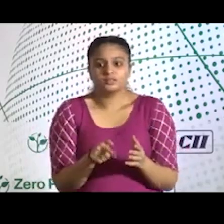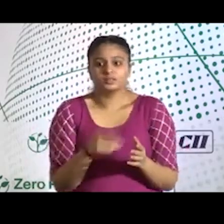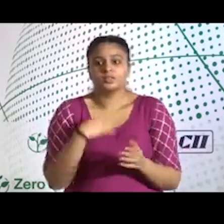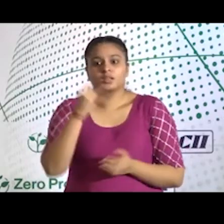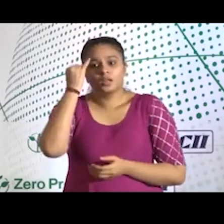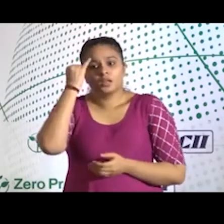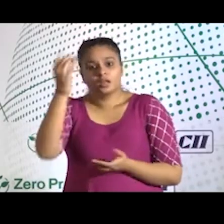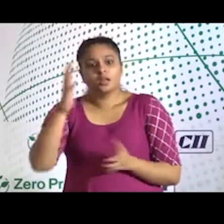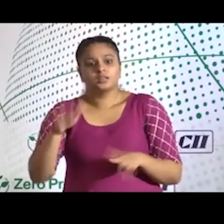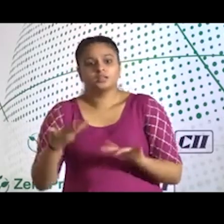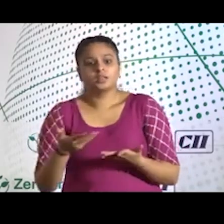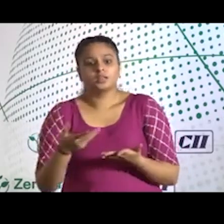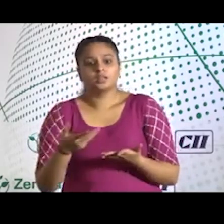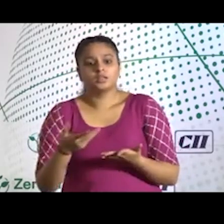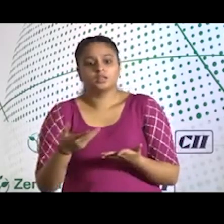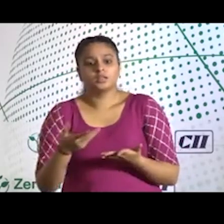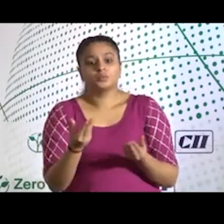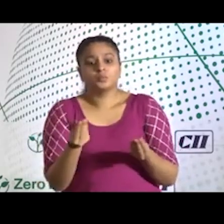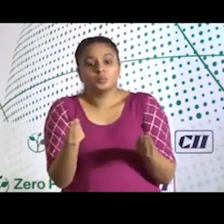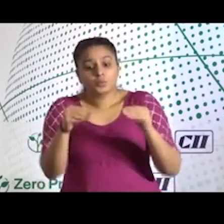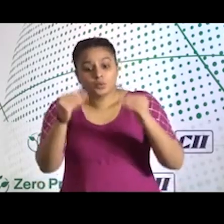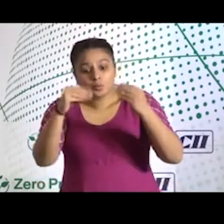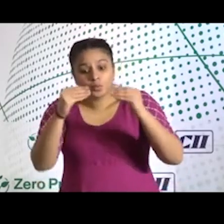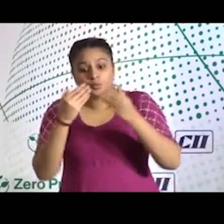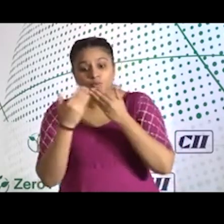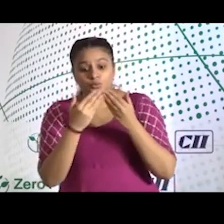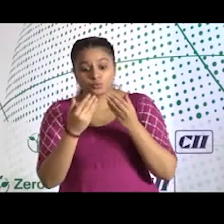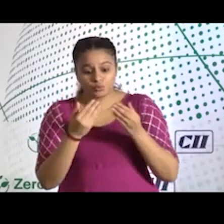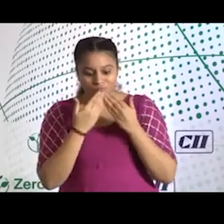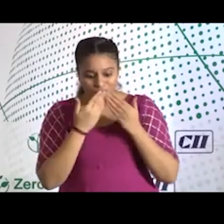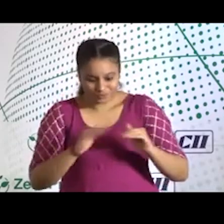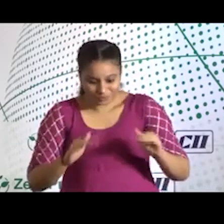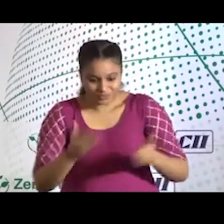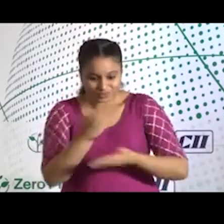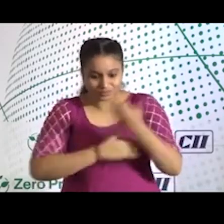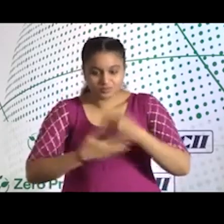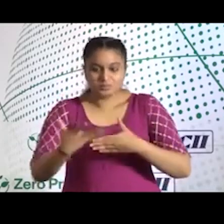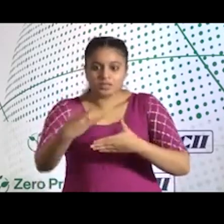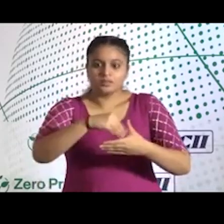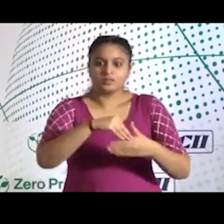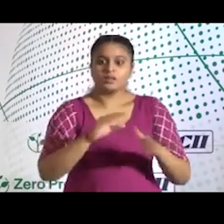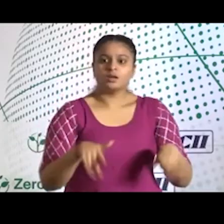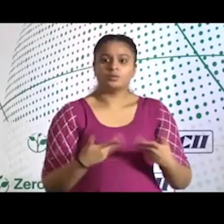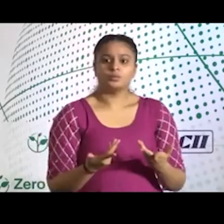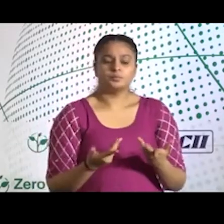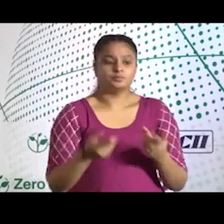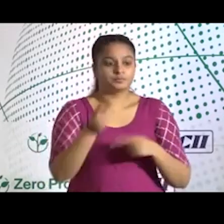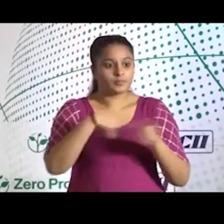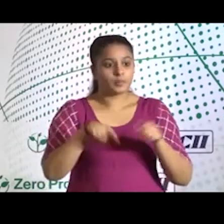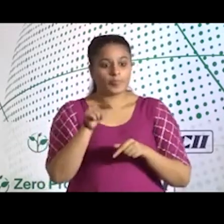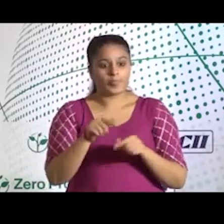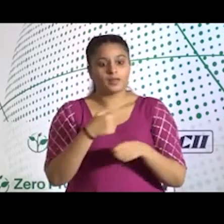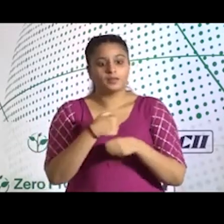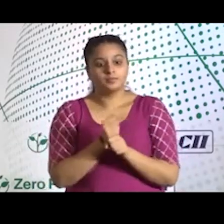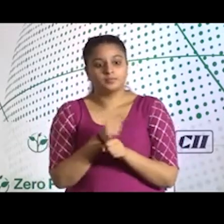how do you get more kids in schools to understand and relate and really grow? And that becomes our feeder pool.